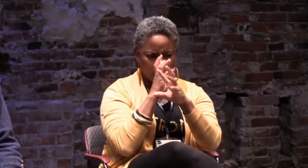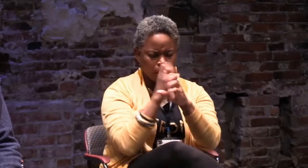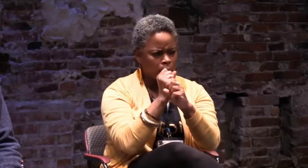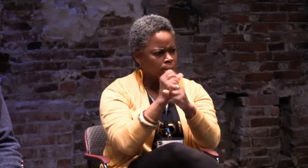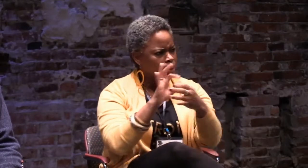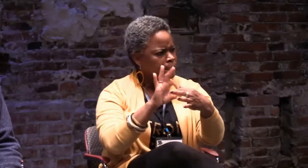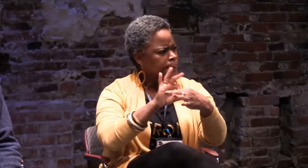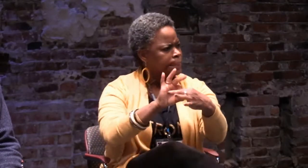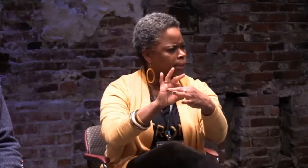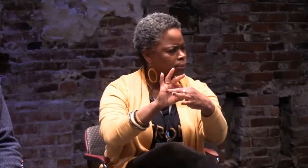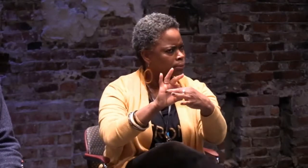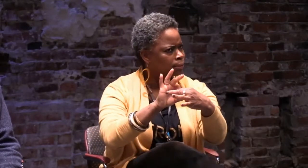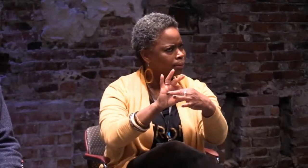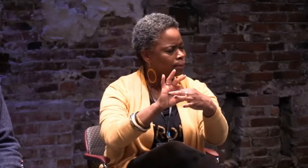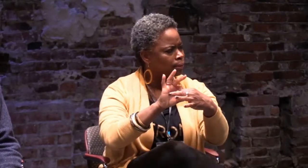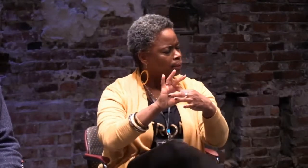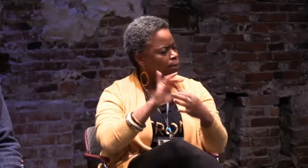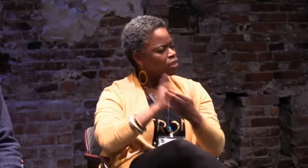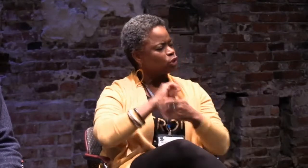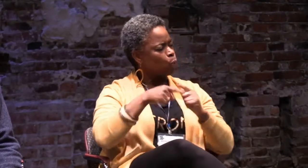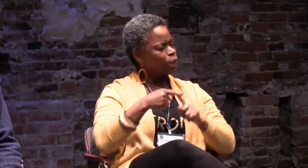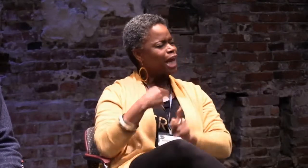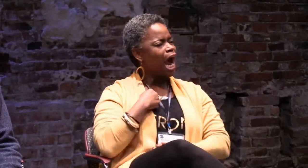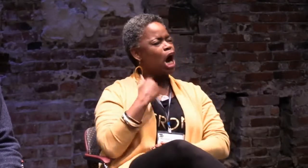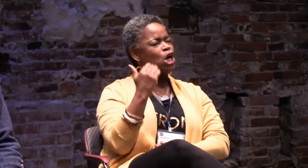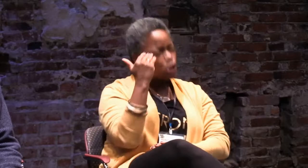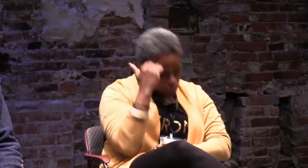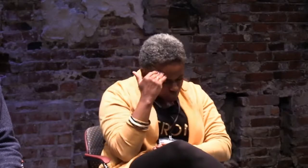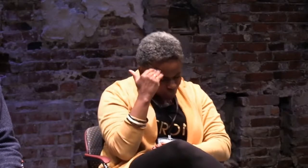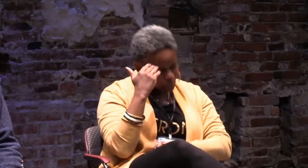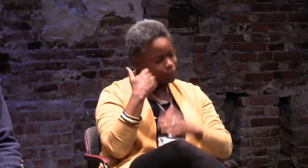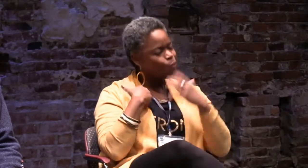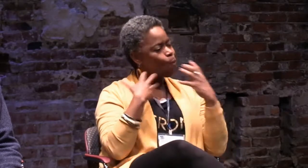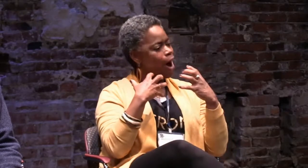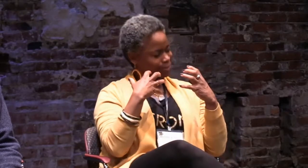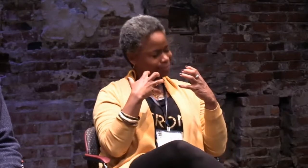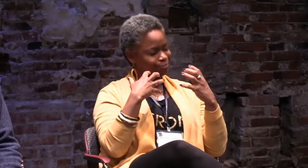She is so compelling and engaging.